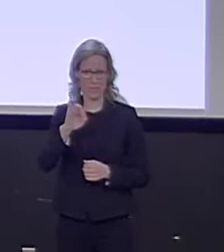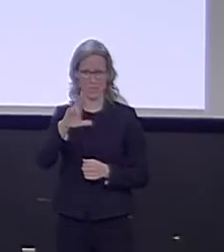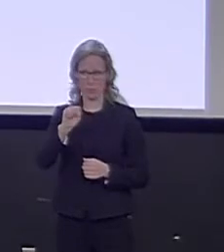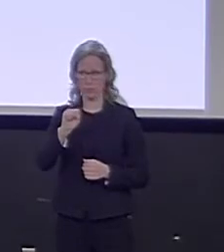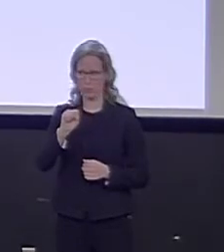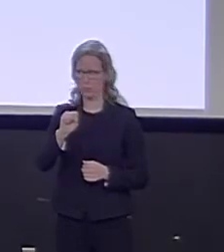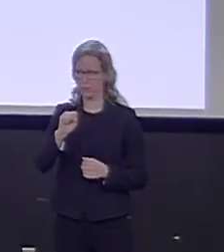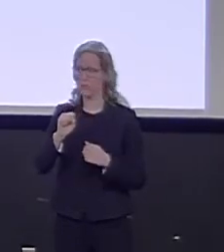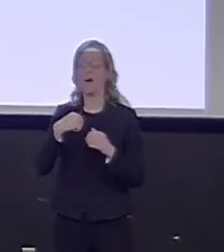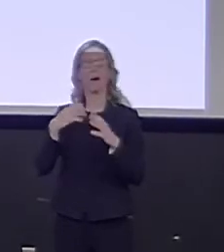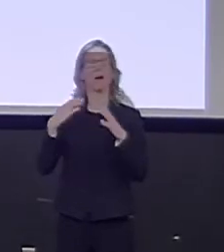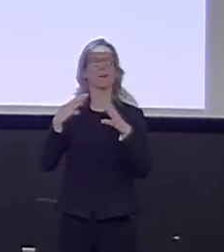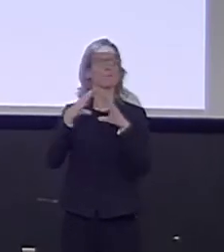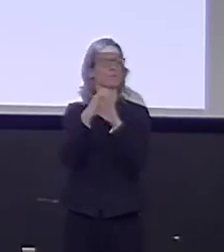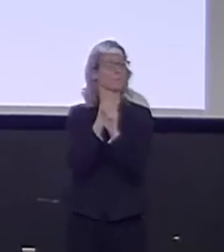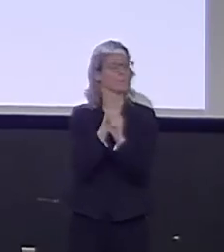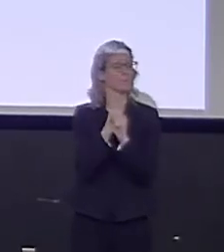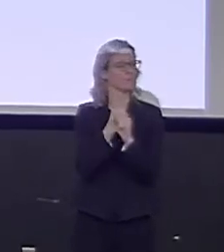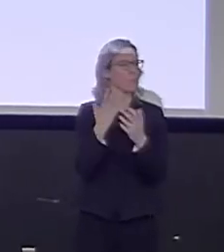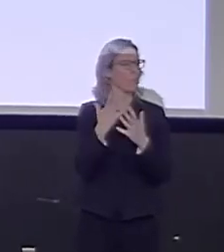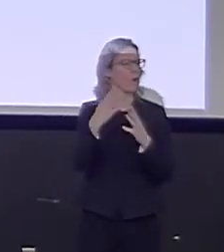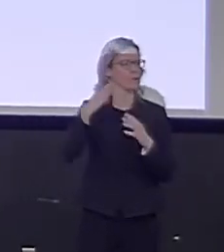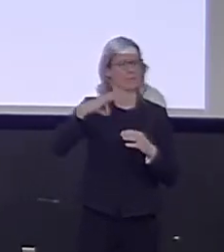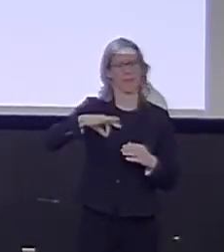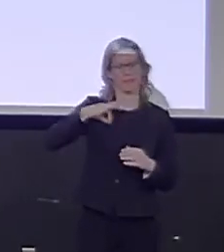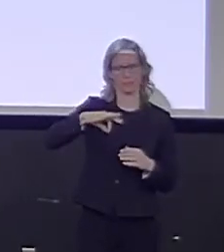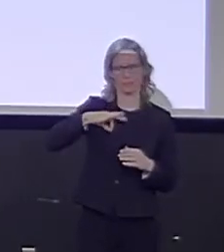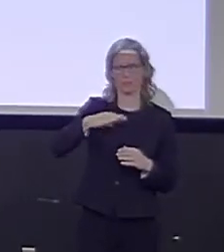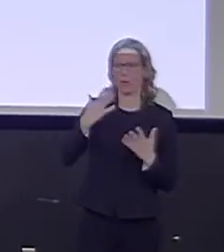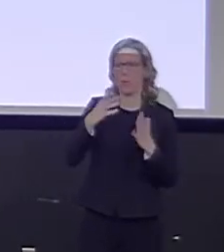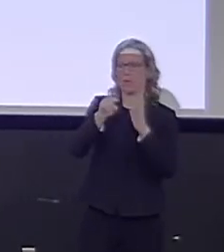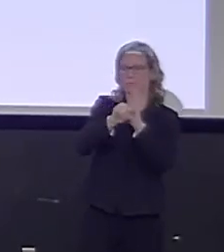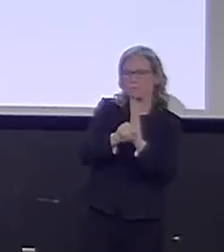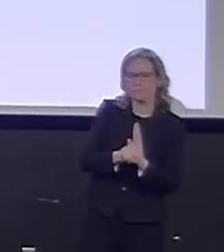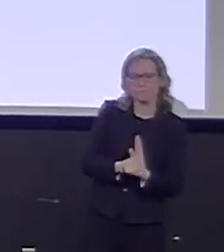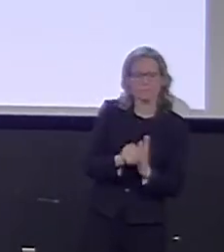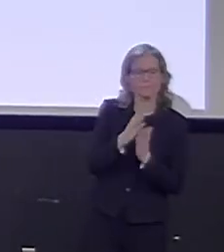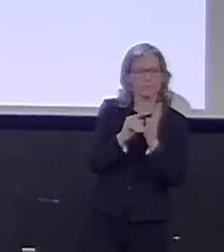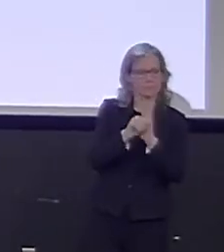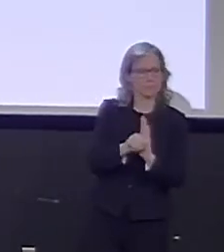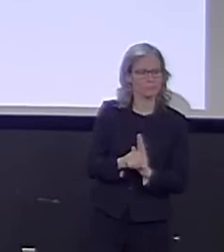by summarizing the advantages and disadvantages of the technology.